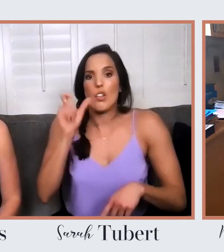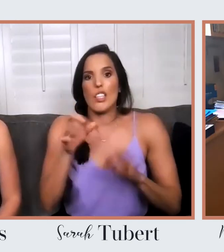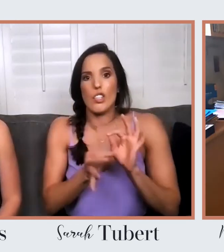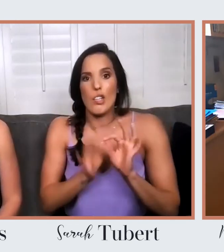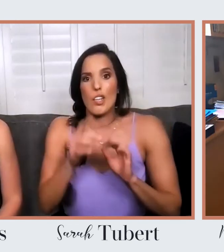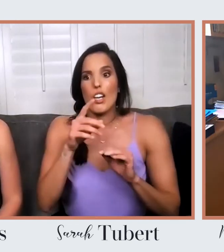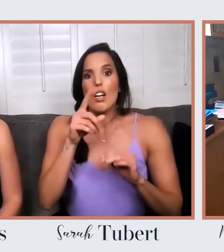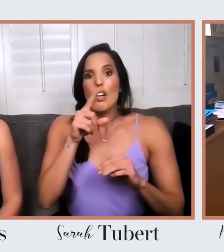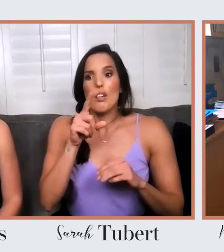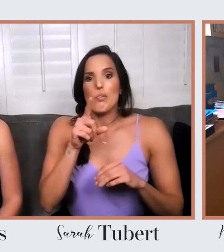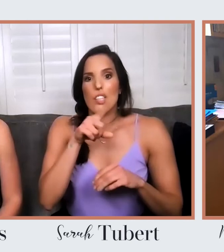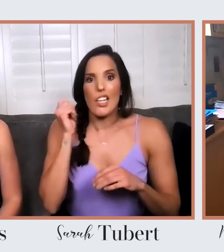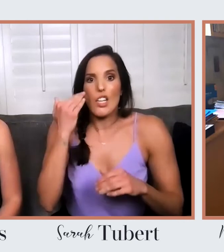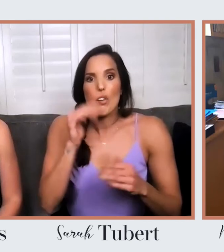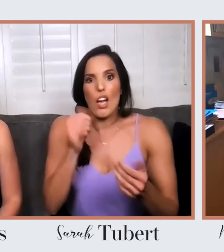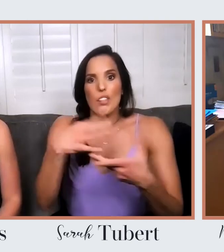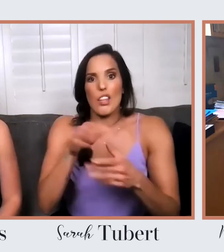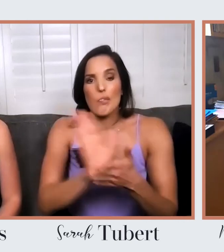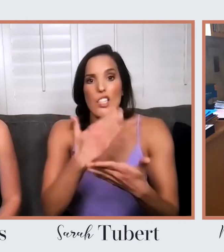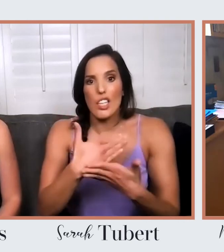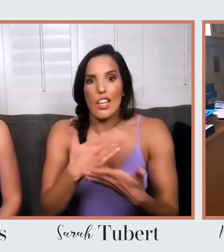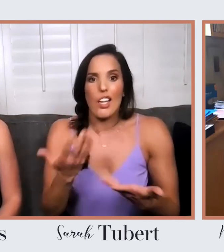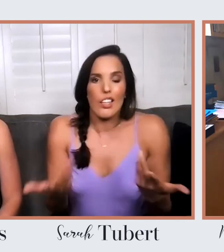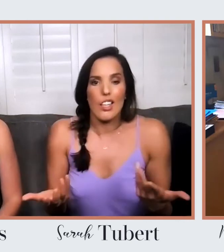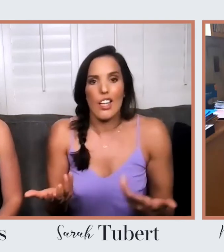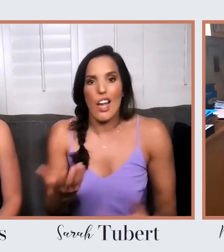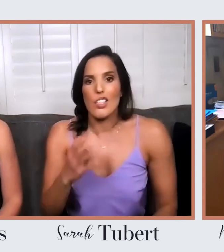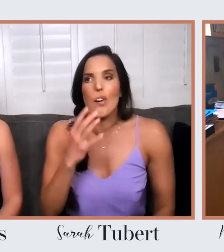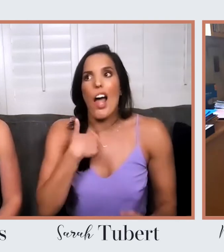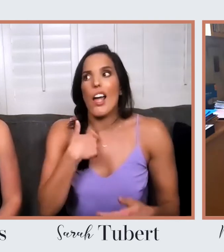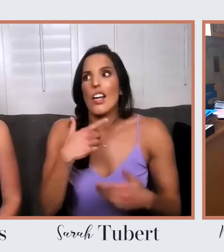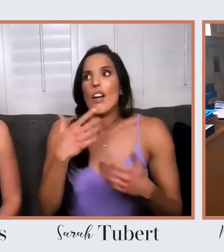I don't need an interpreter because I know it's not within their budget, like, and